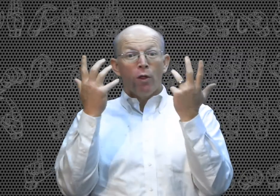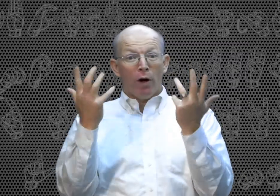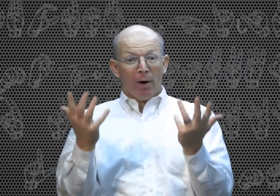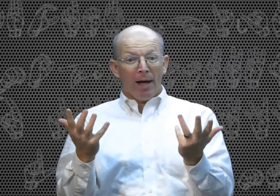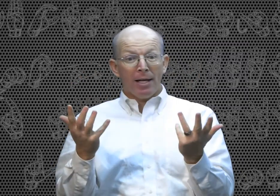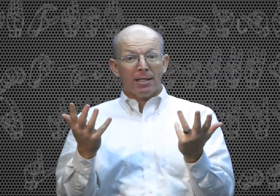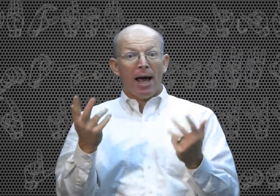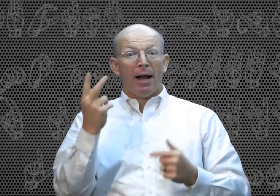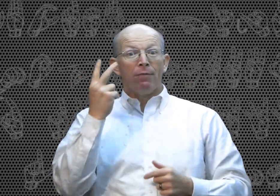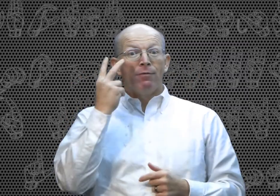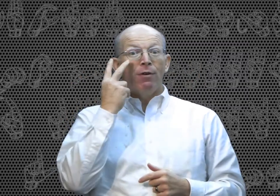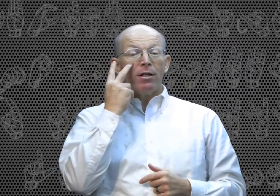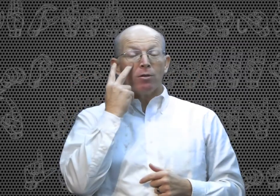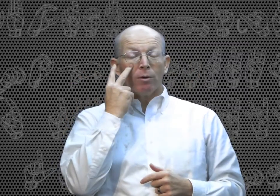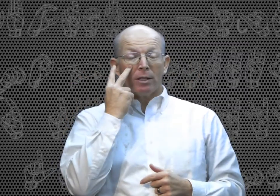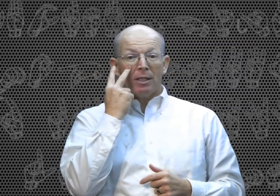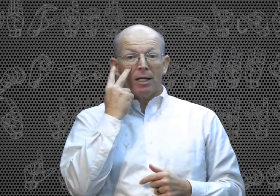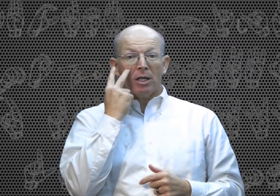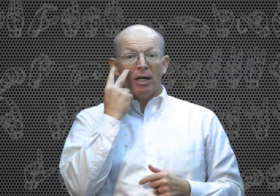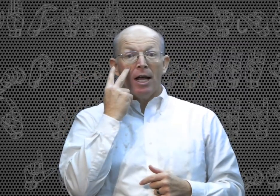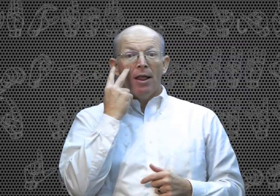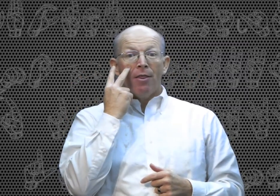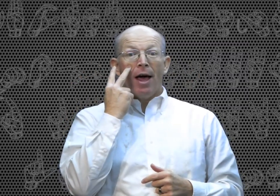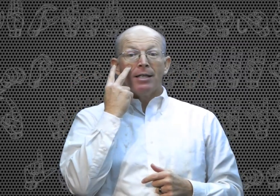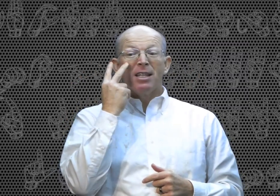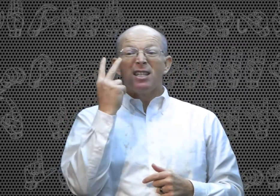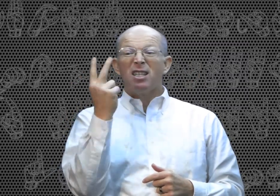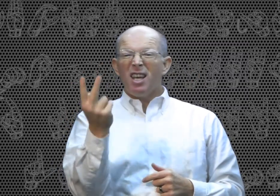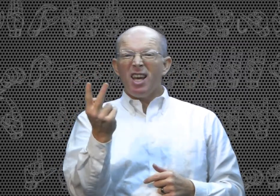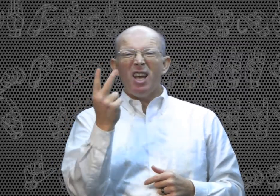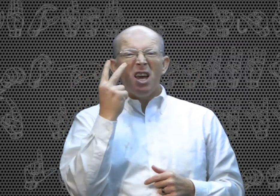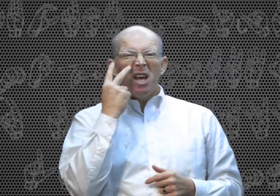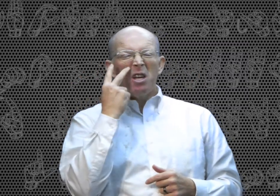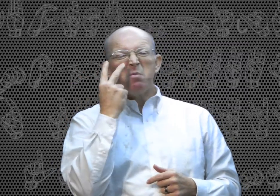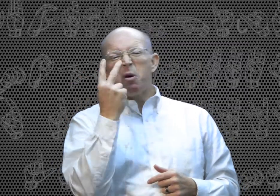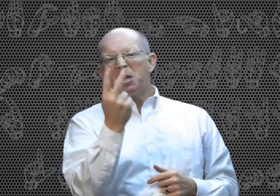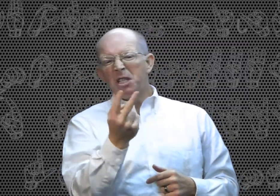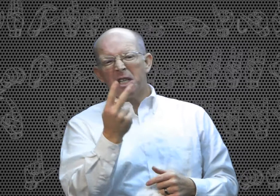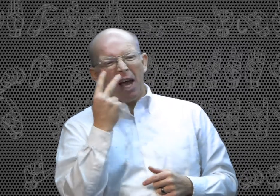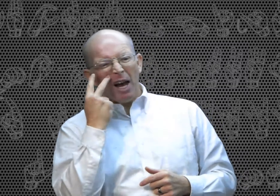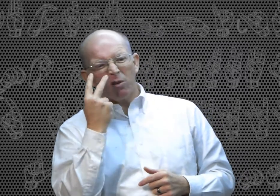However, there is the visual distinction that to SEE is more casual.